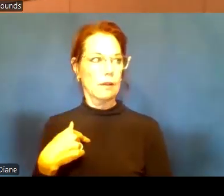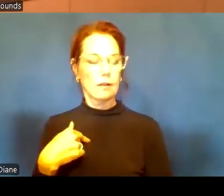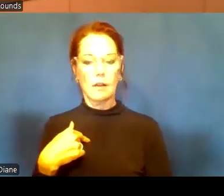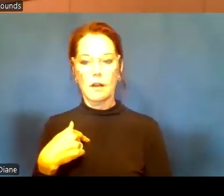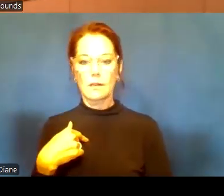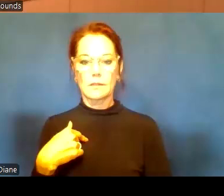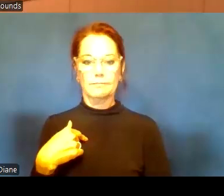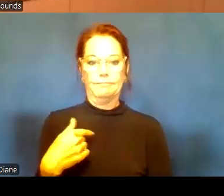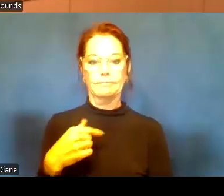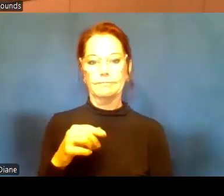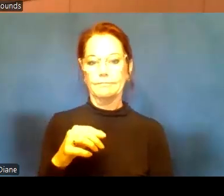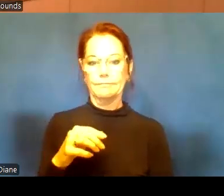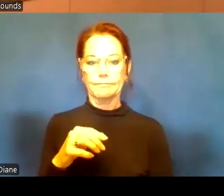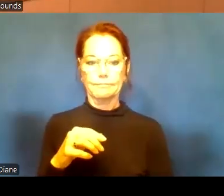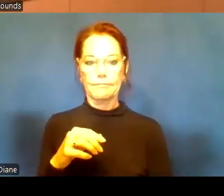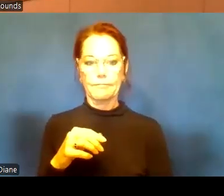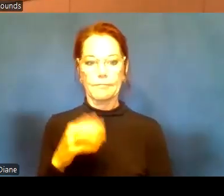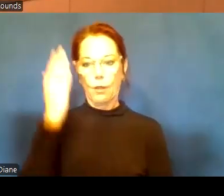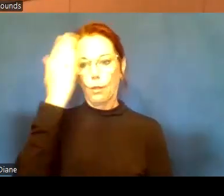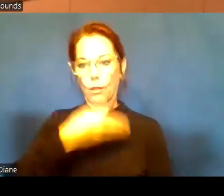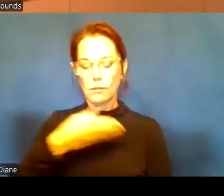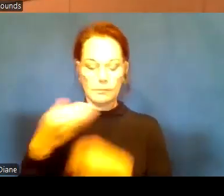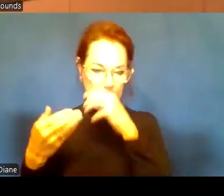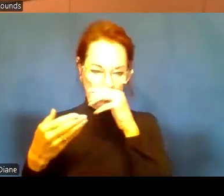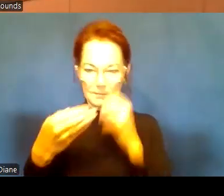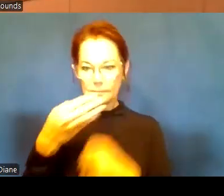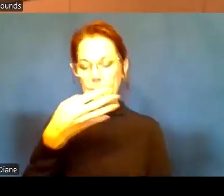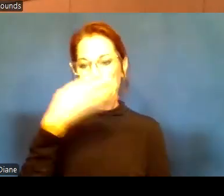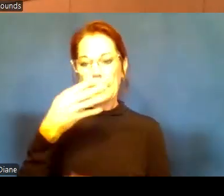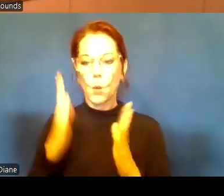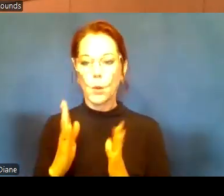part of this space has helped me realize that um again getting back to my Asian identity and